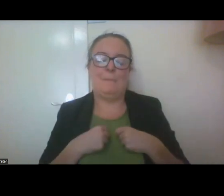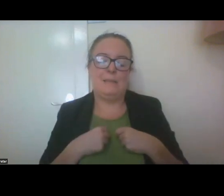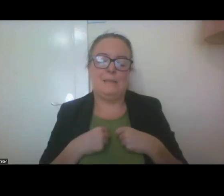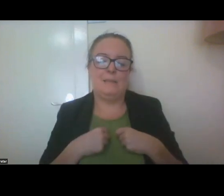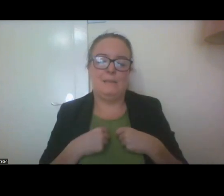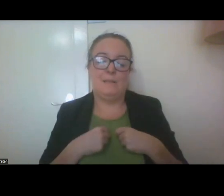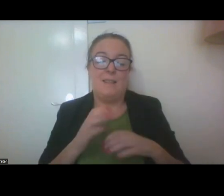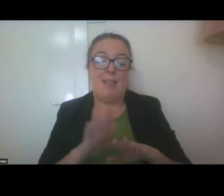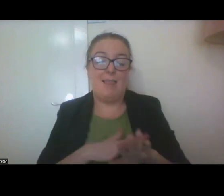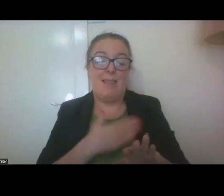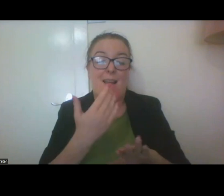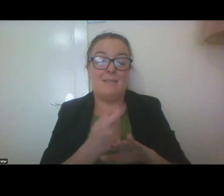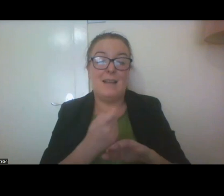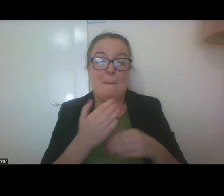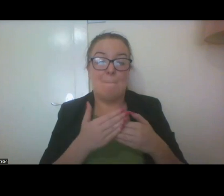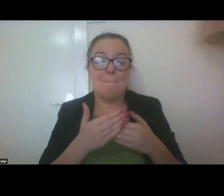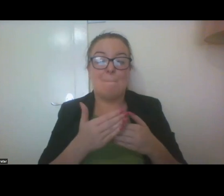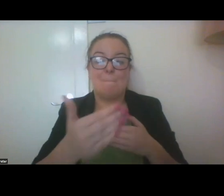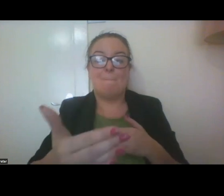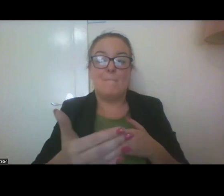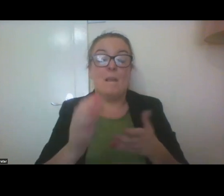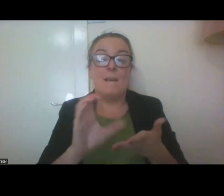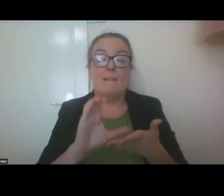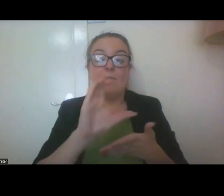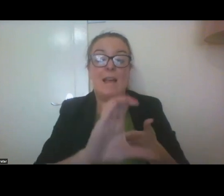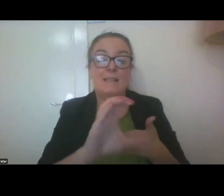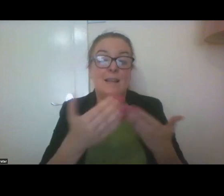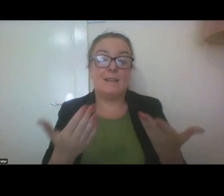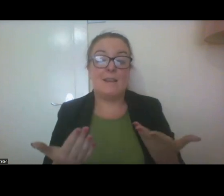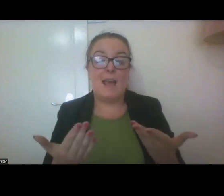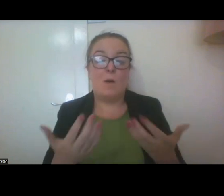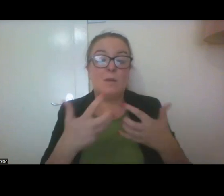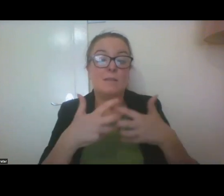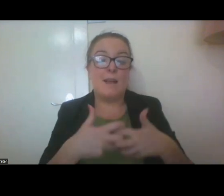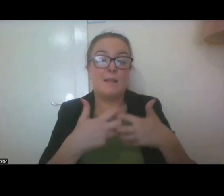So, as far as investing now is concerned, the technologies I'd certainly recommend